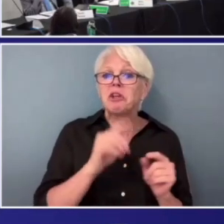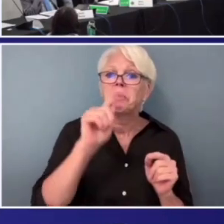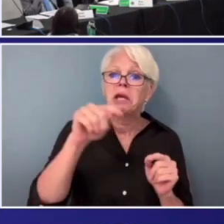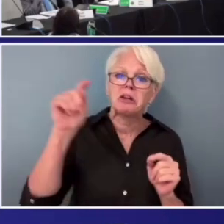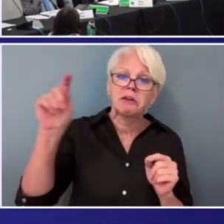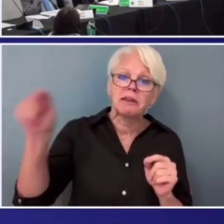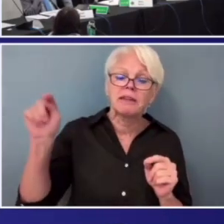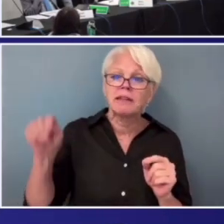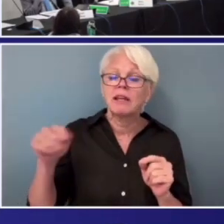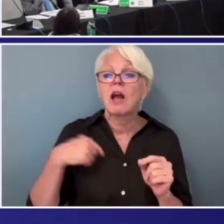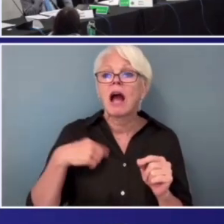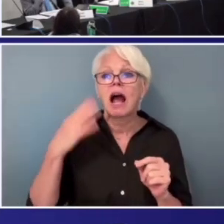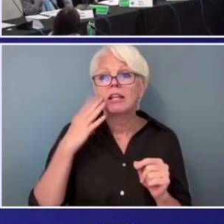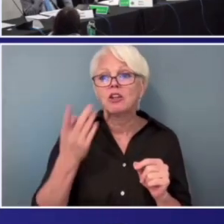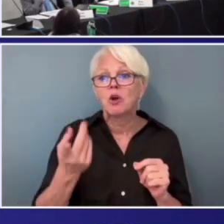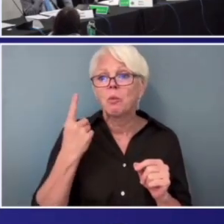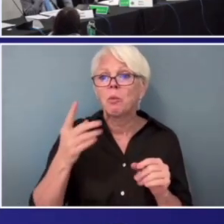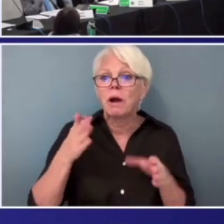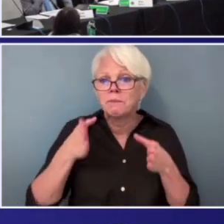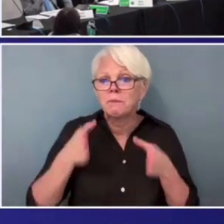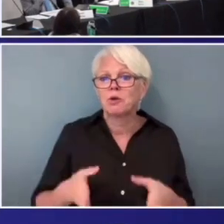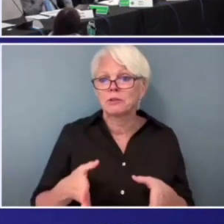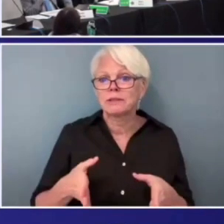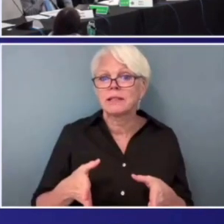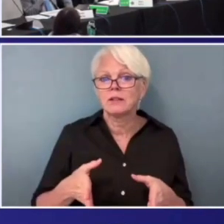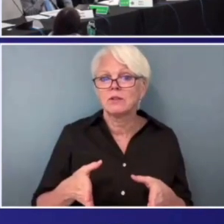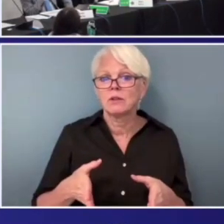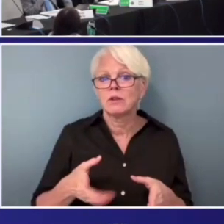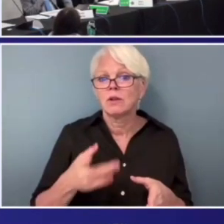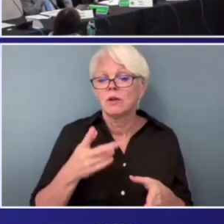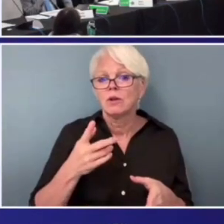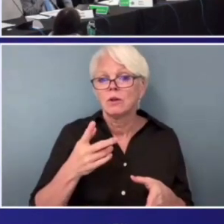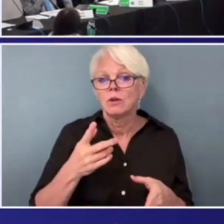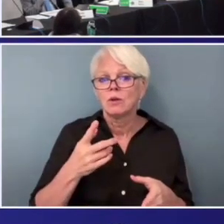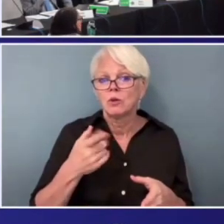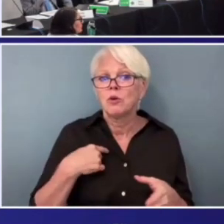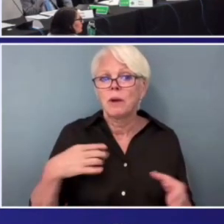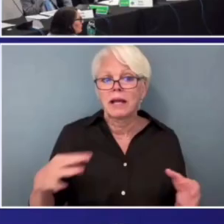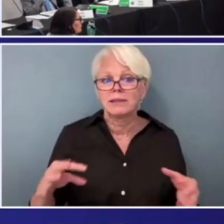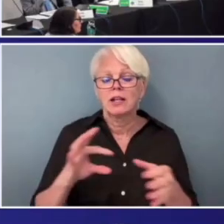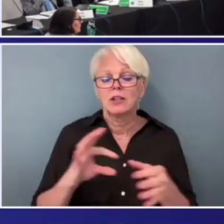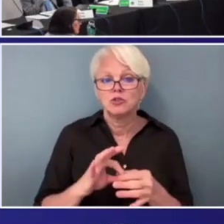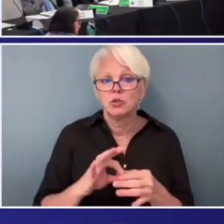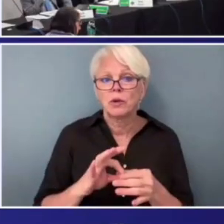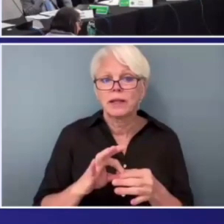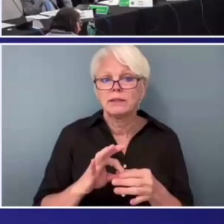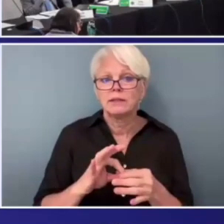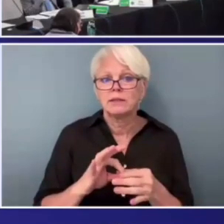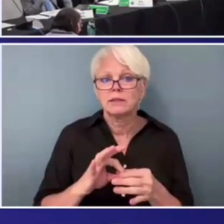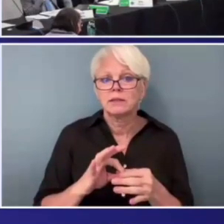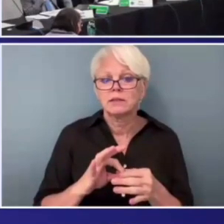I know of one person who has, you know, a joint -- dentist --